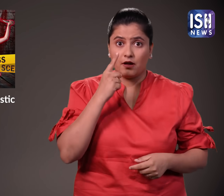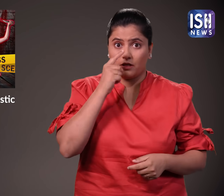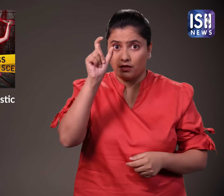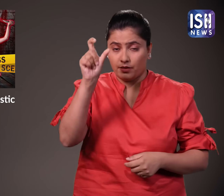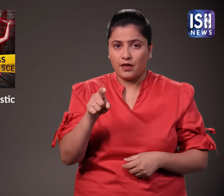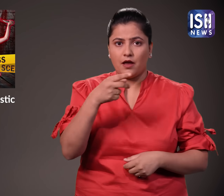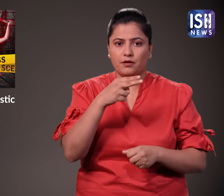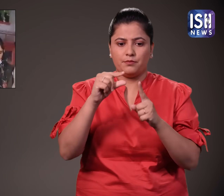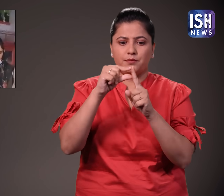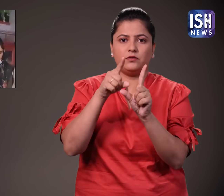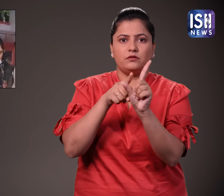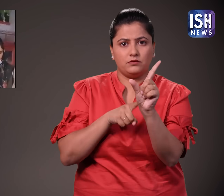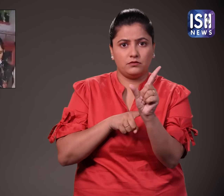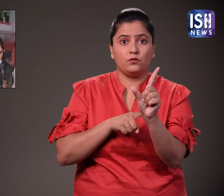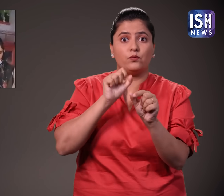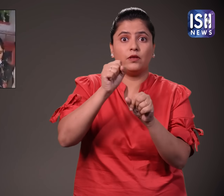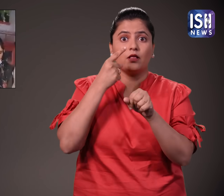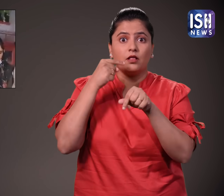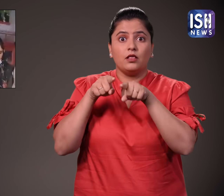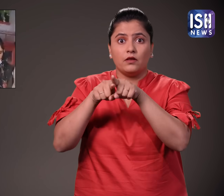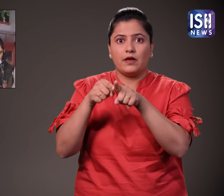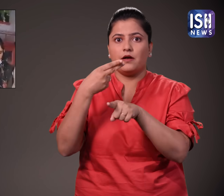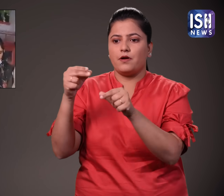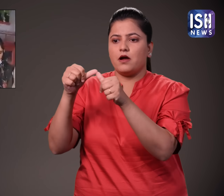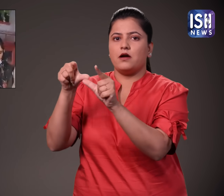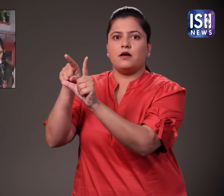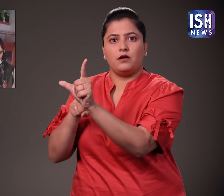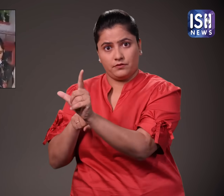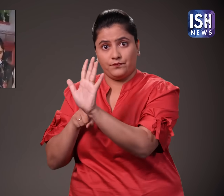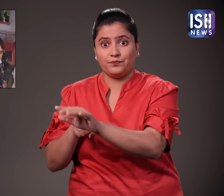The woman's name is Pragati Yadav and her boyfriend is Anurag Yadav.